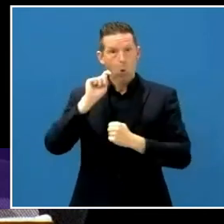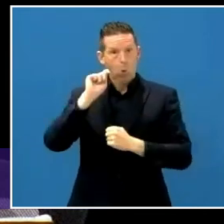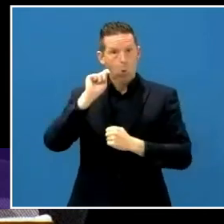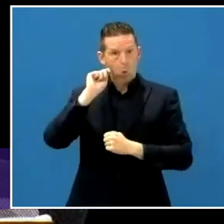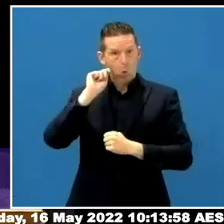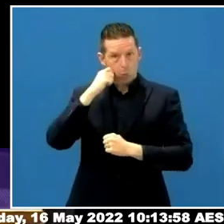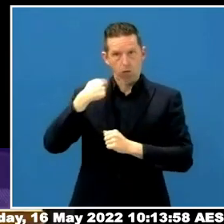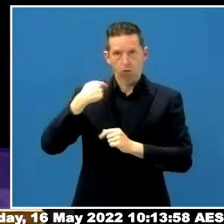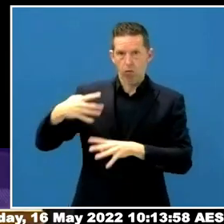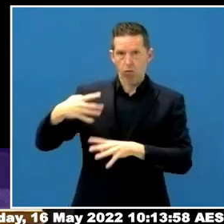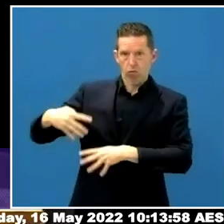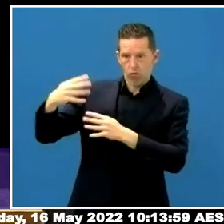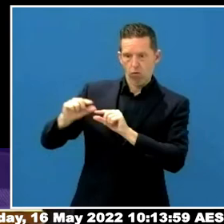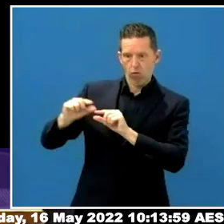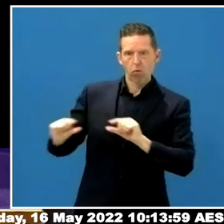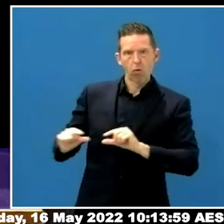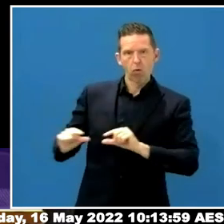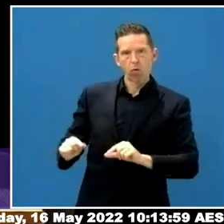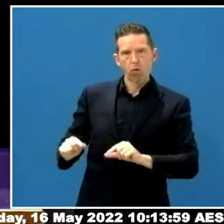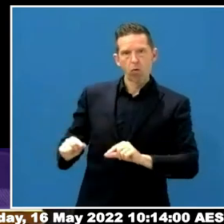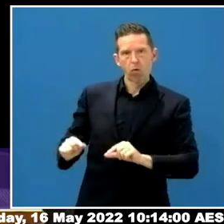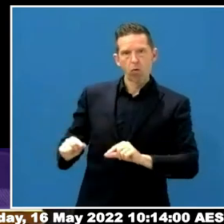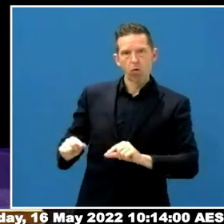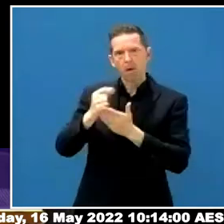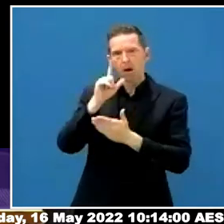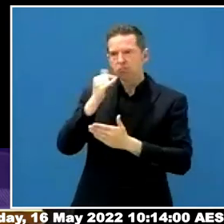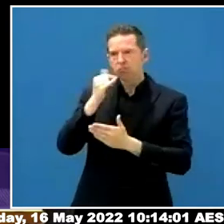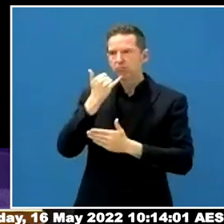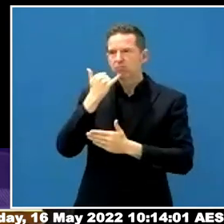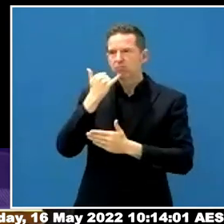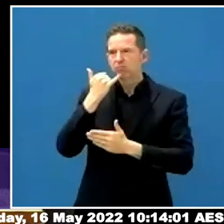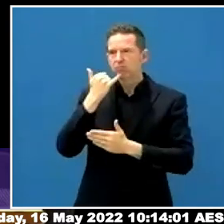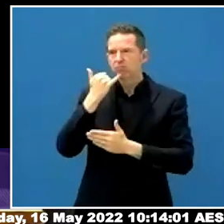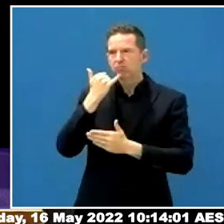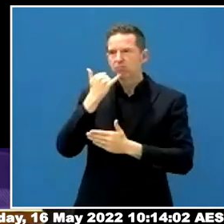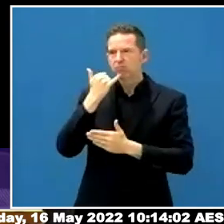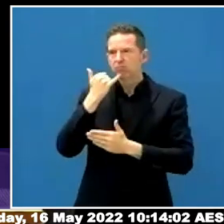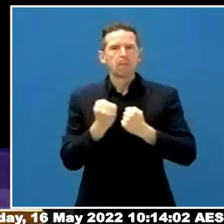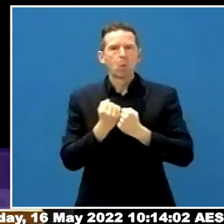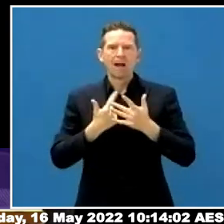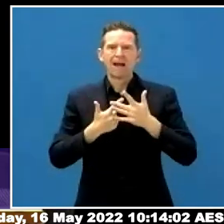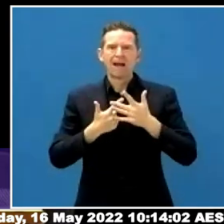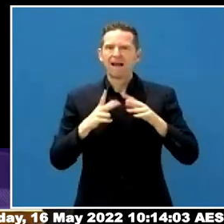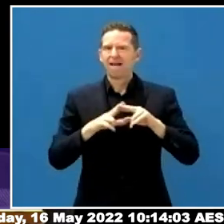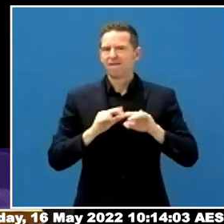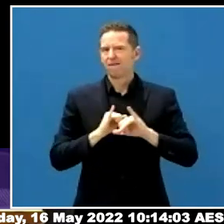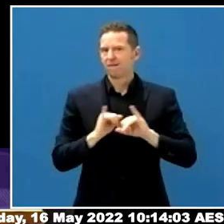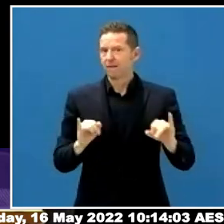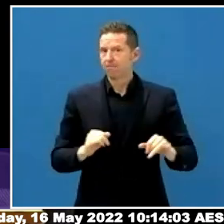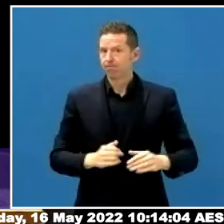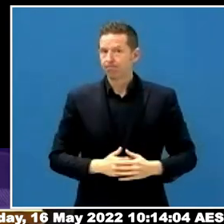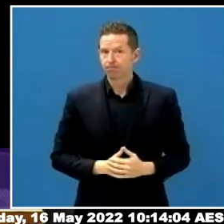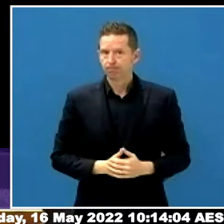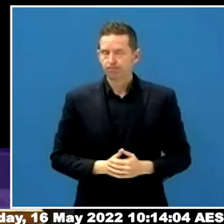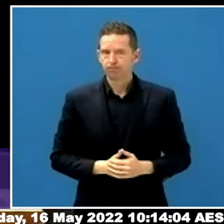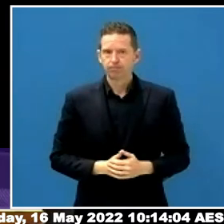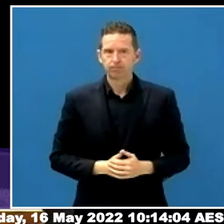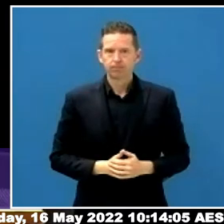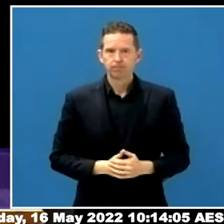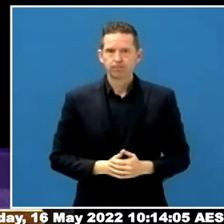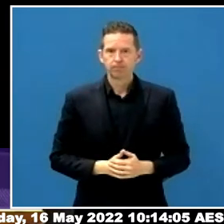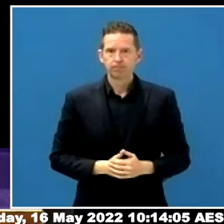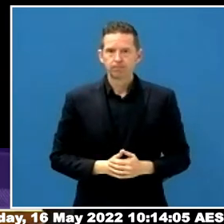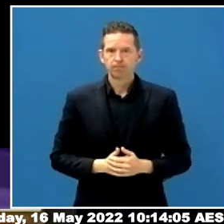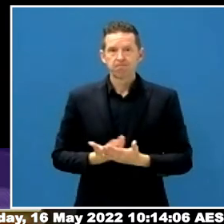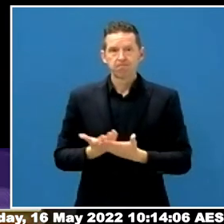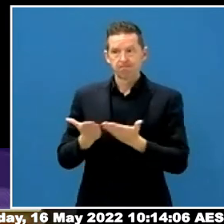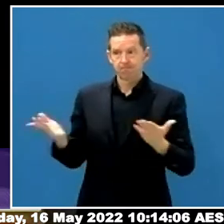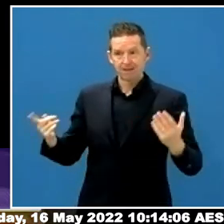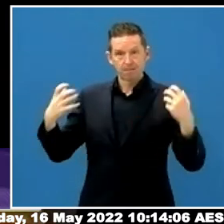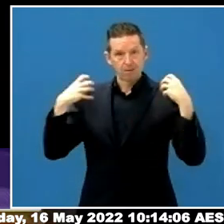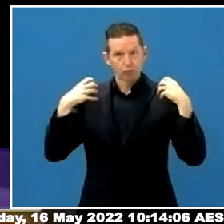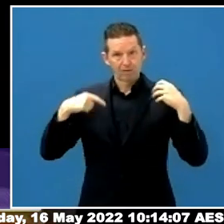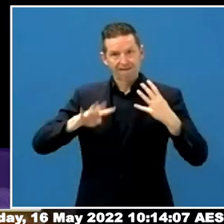required. Commissioners, this is the fourth Public hearing to examine issues of